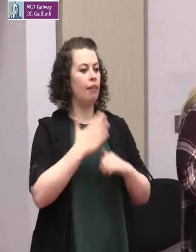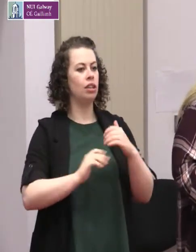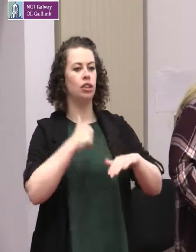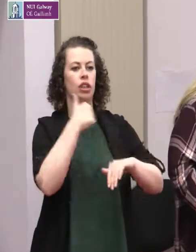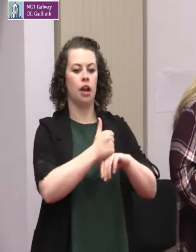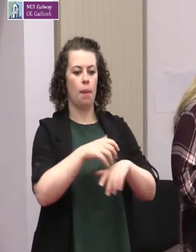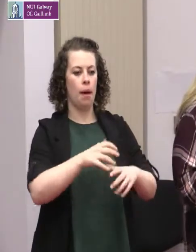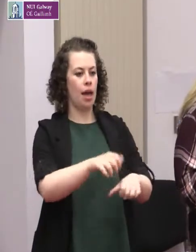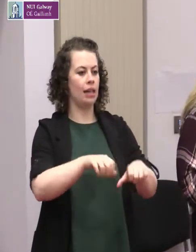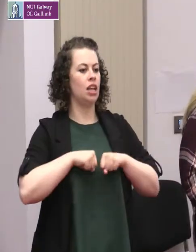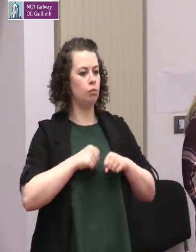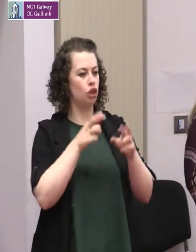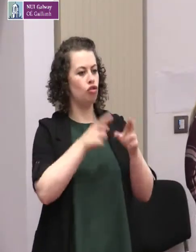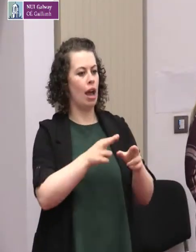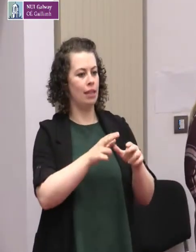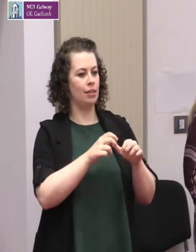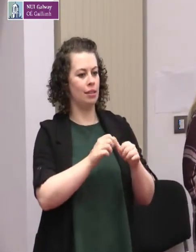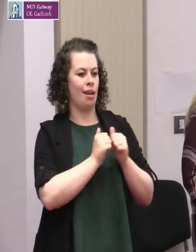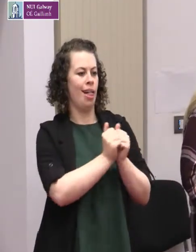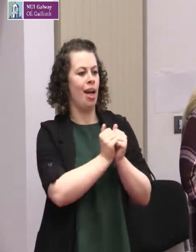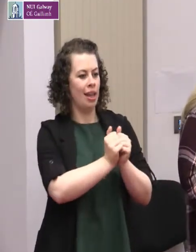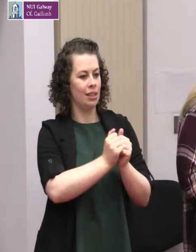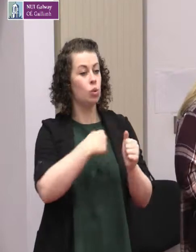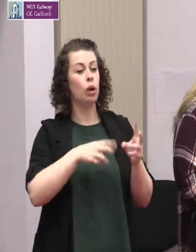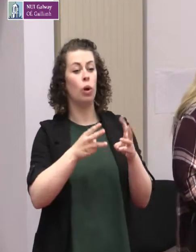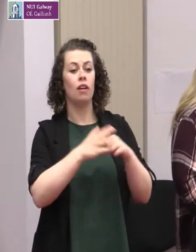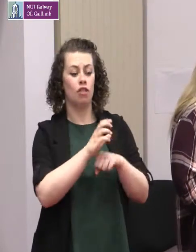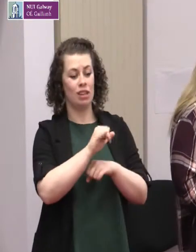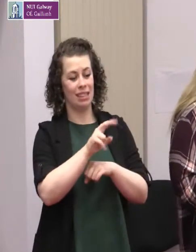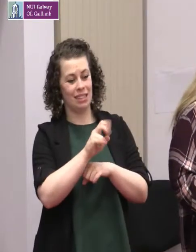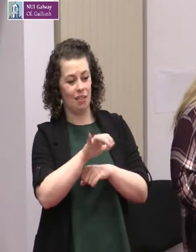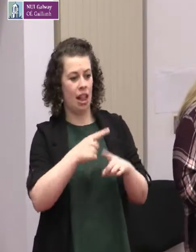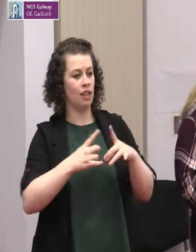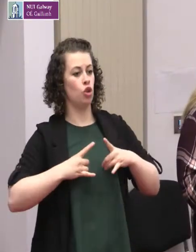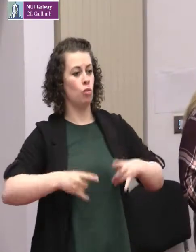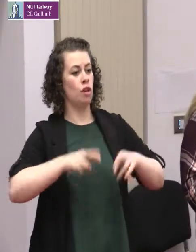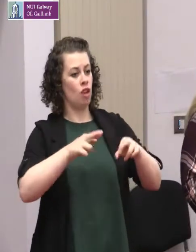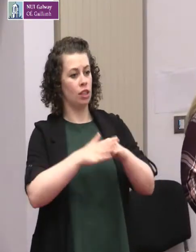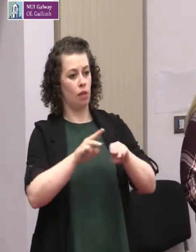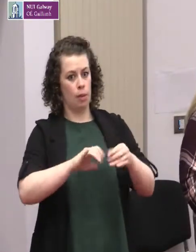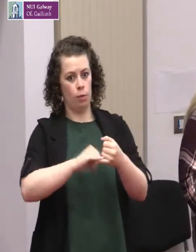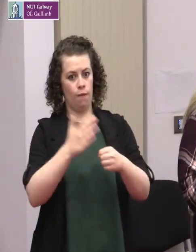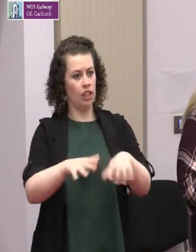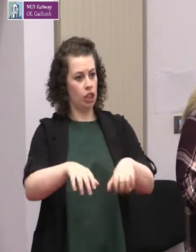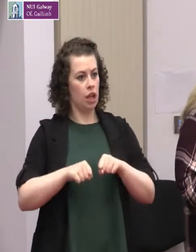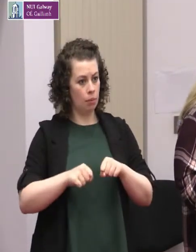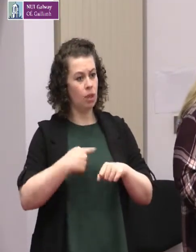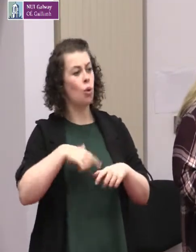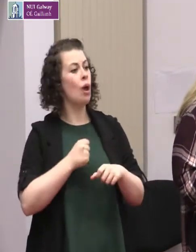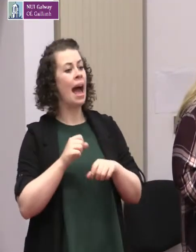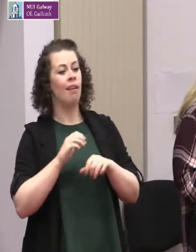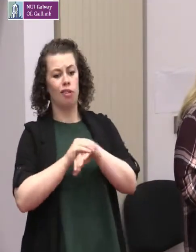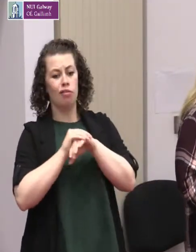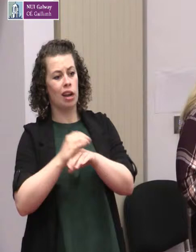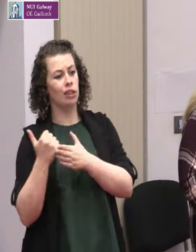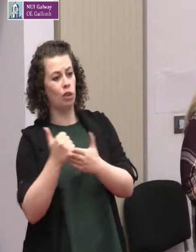We campaign for equal human and civil rights for adopted people.